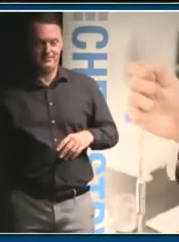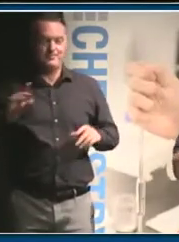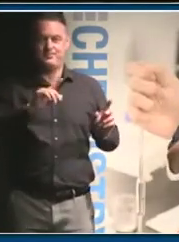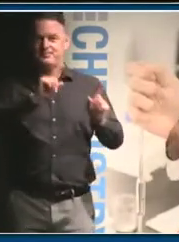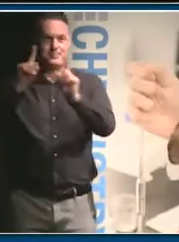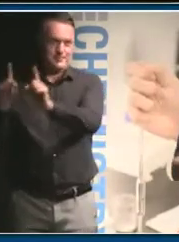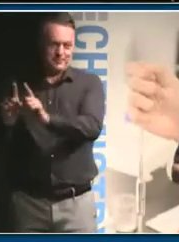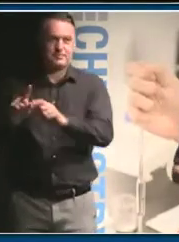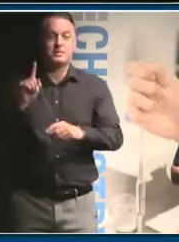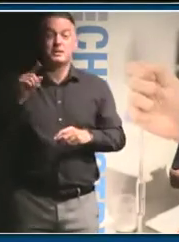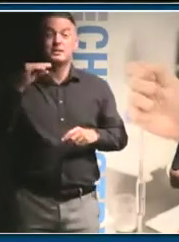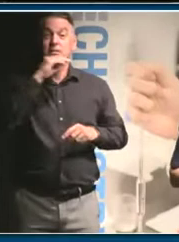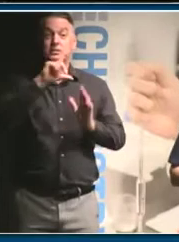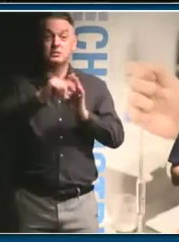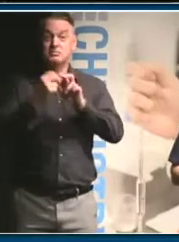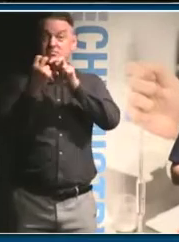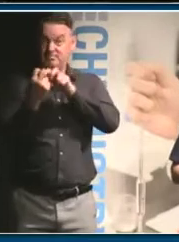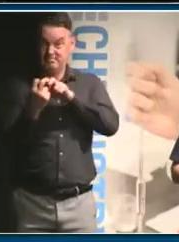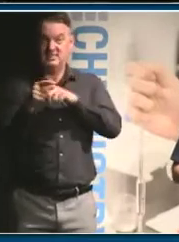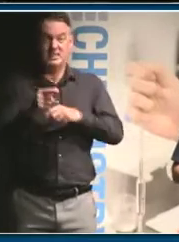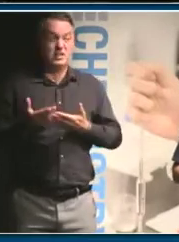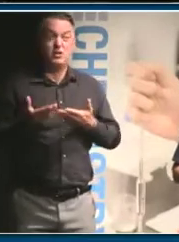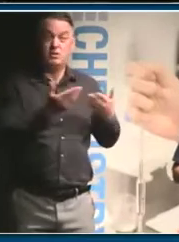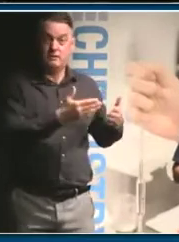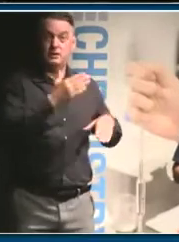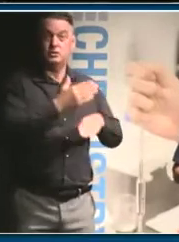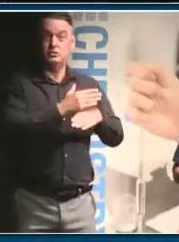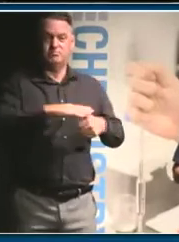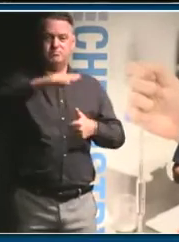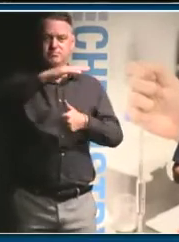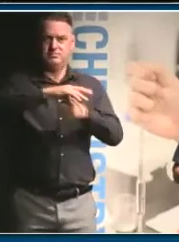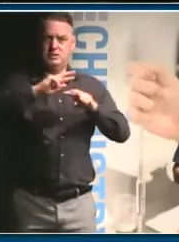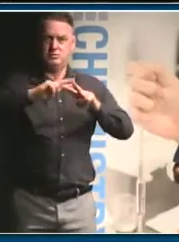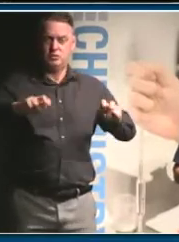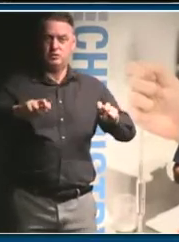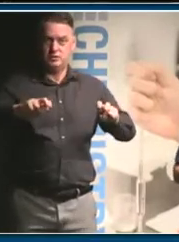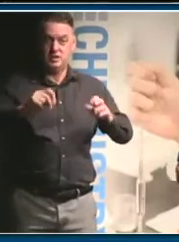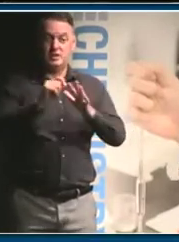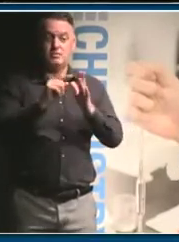and at lunch he offers me the job to head exploratory research at Polaroid. I say dude I’m